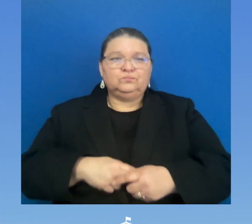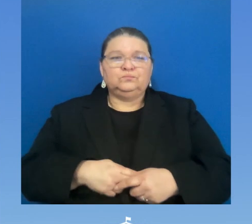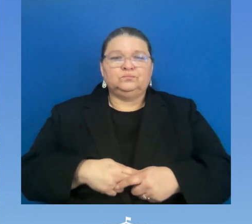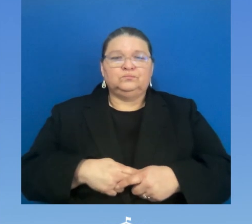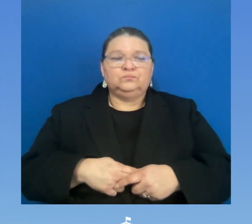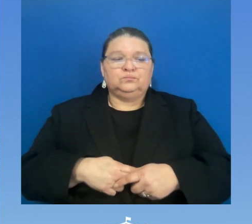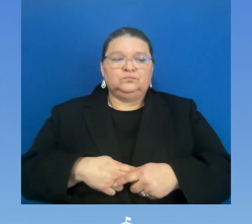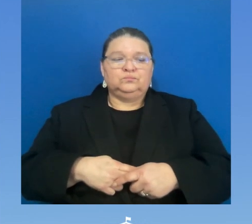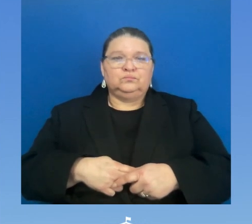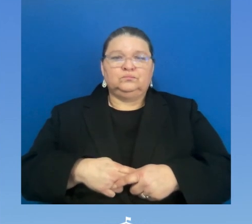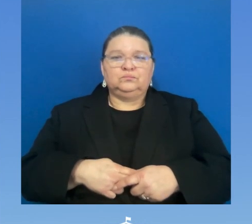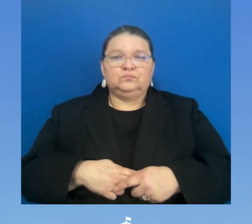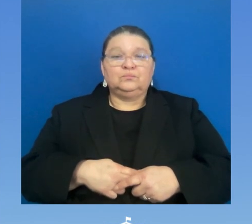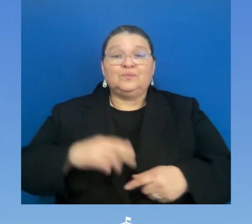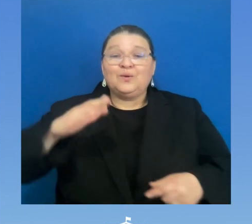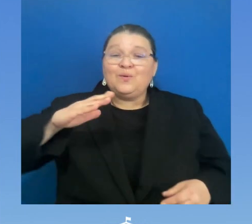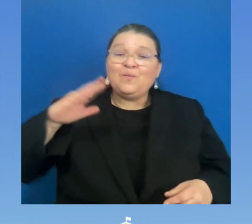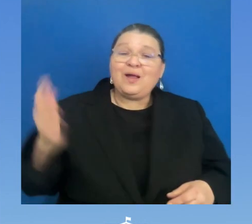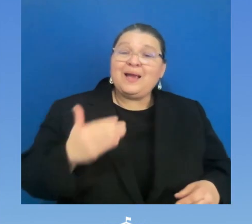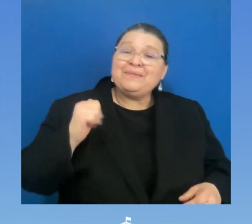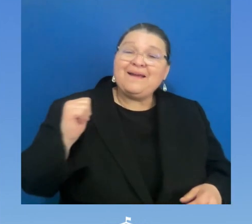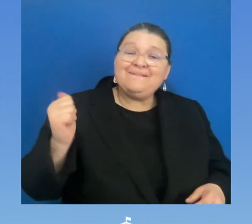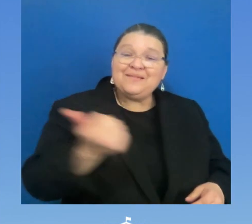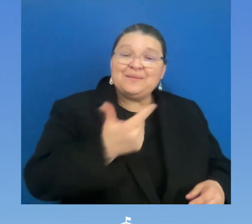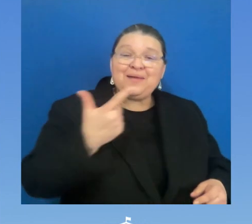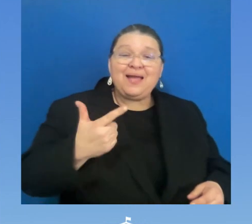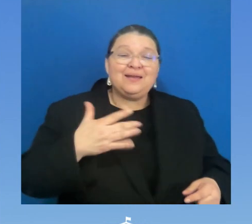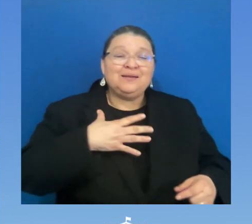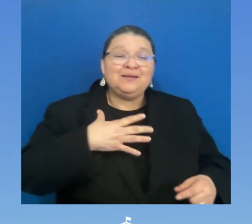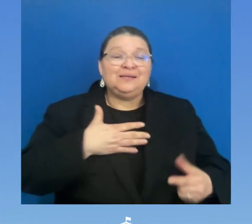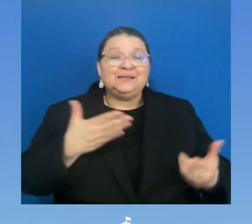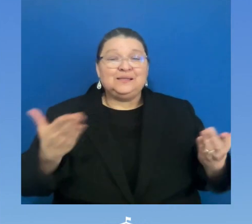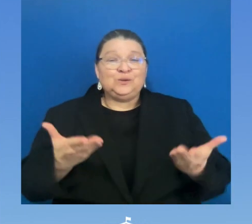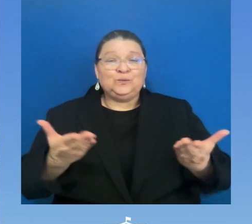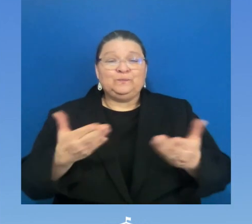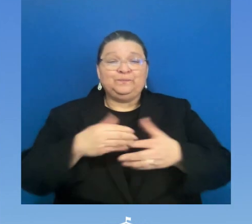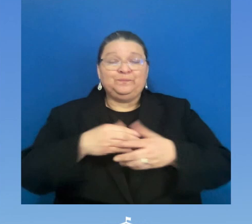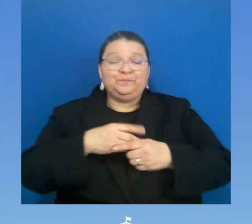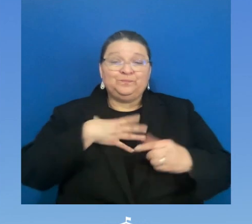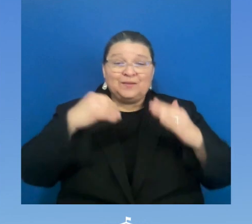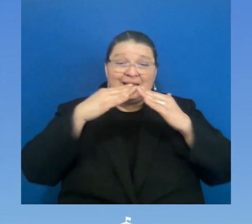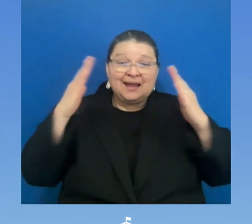we are gathered together with really wonderful leaders.